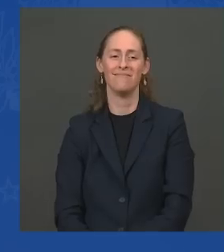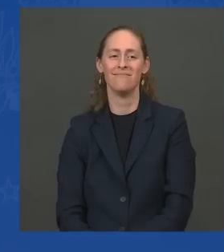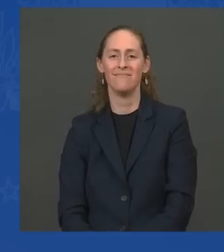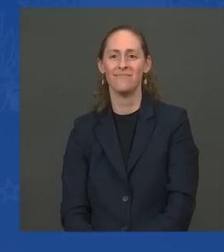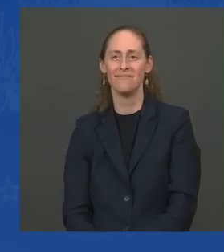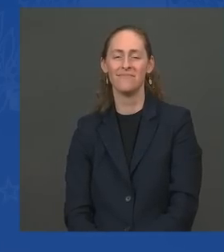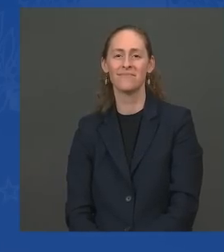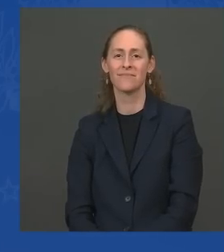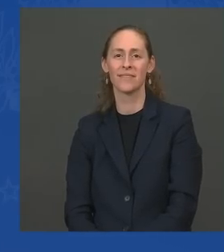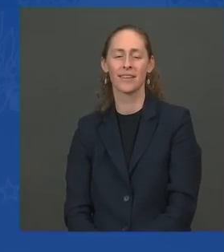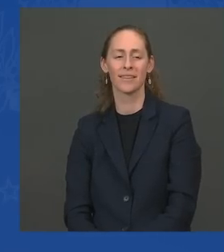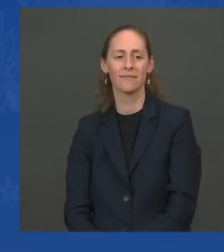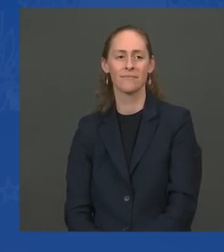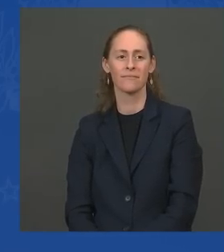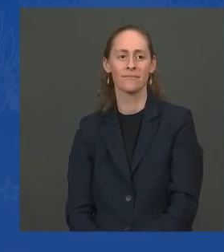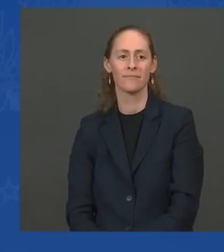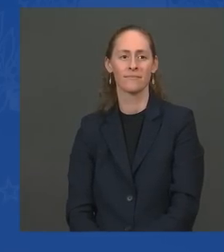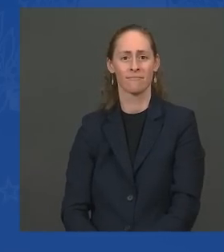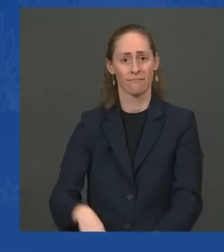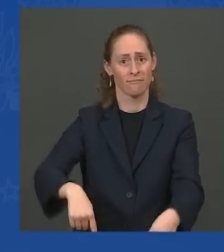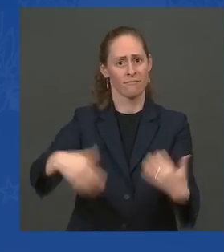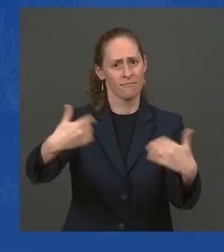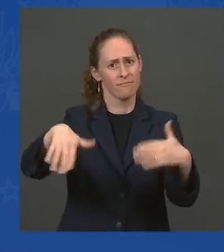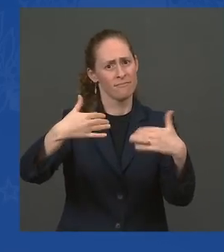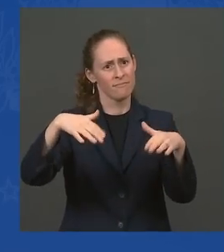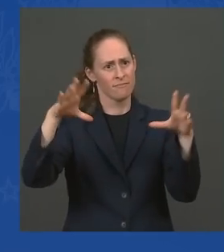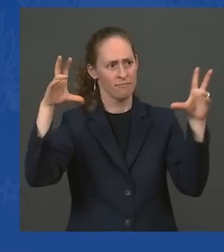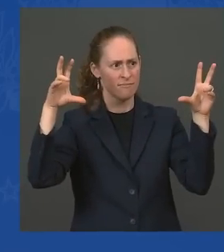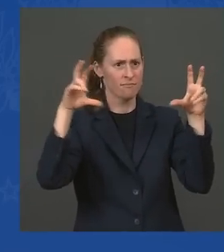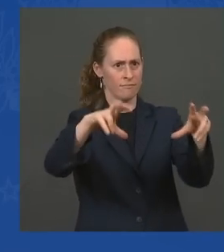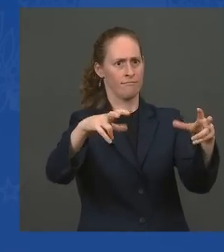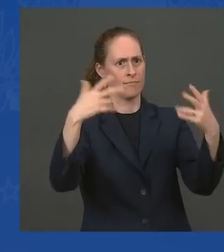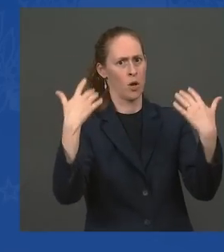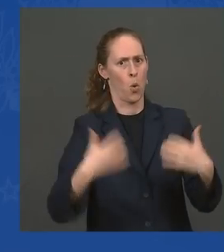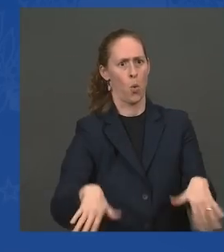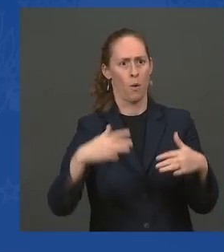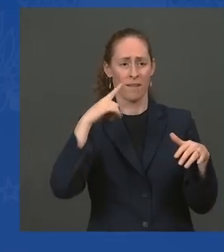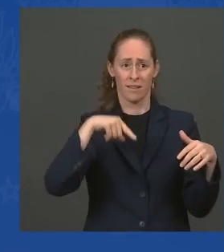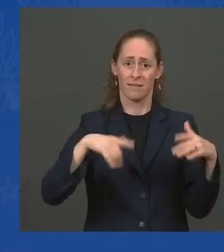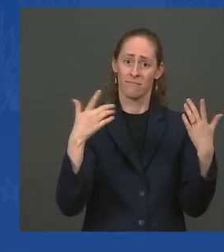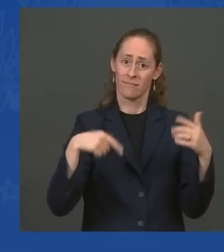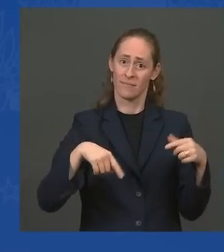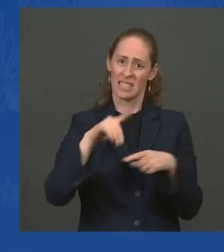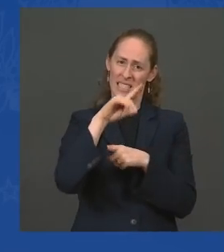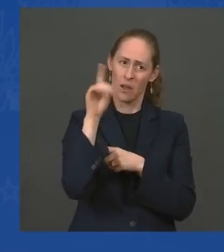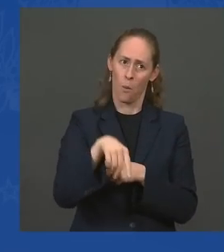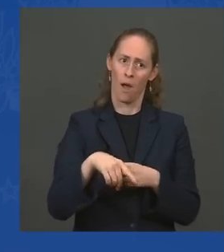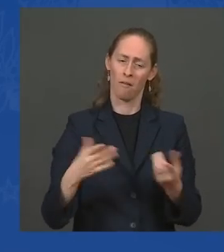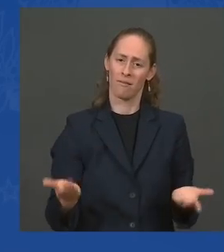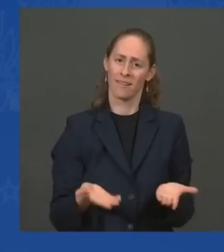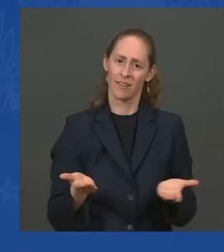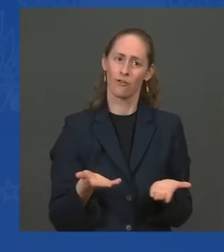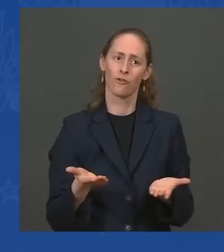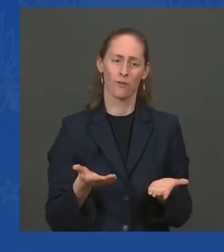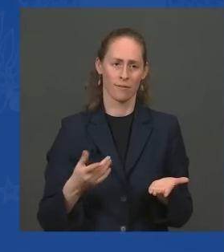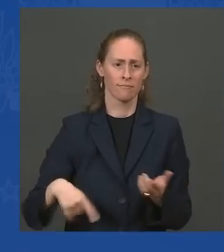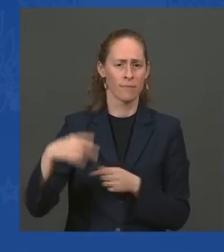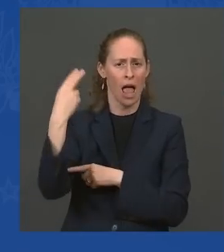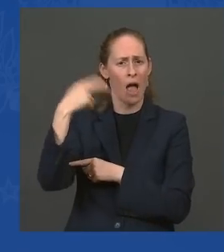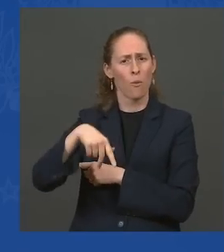This is a huge investment in the Motor City, Detroit has been the UAW and GM's headquarters for so many years, almost a century.